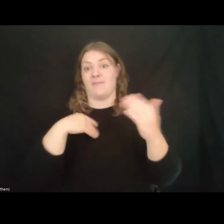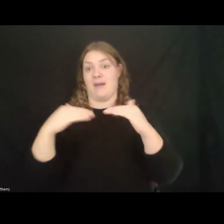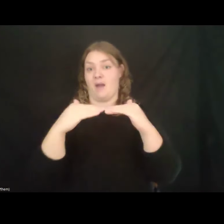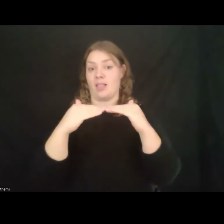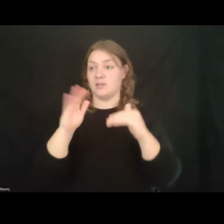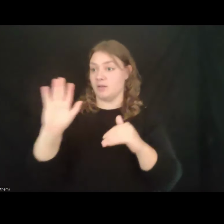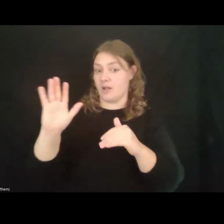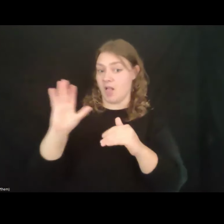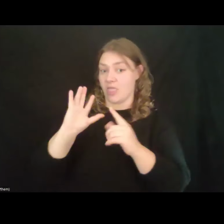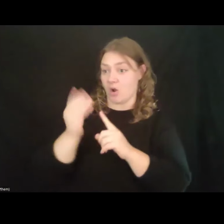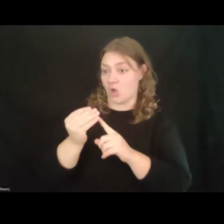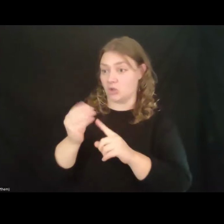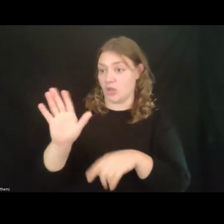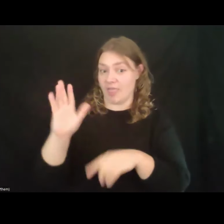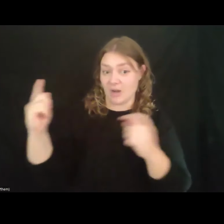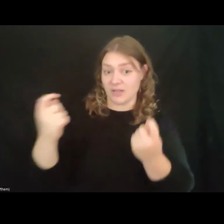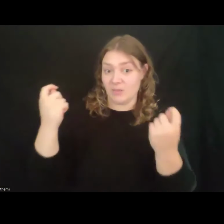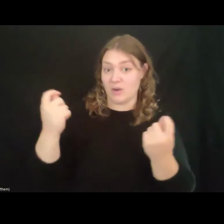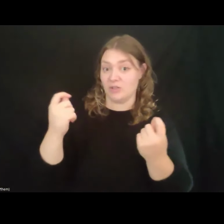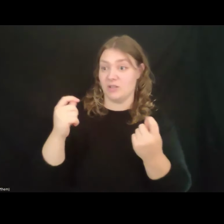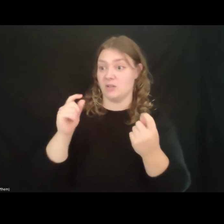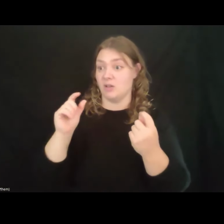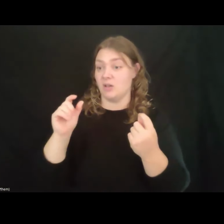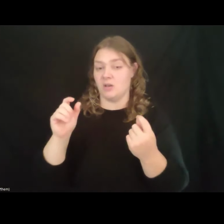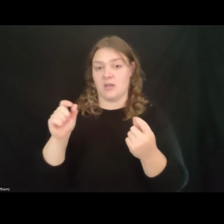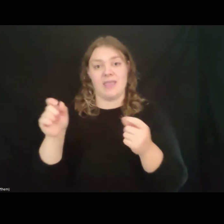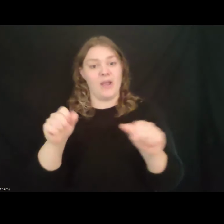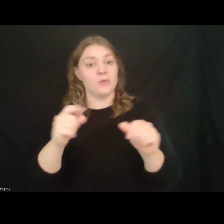and their awareness and celebrations and then we're able to send out history we're able to